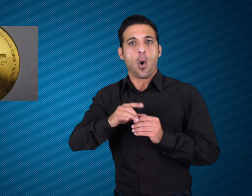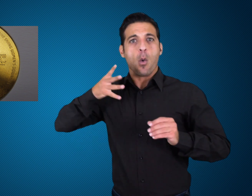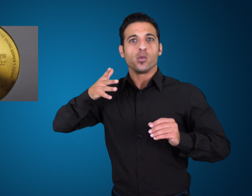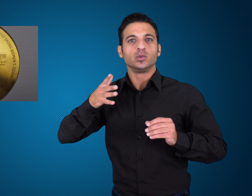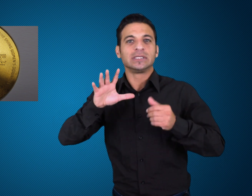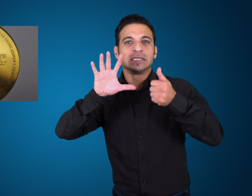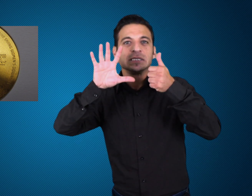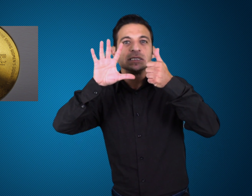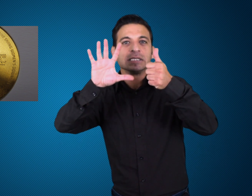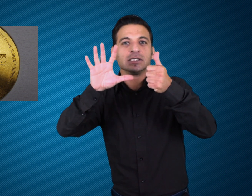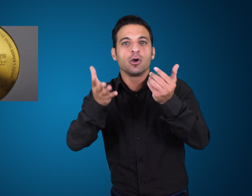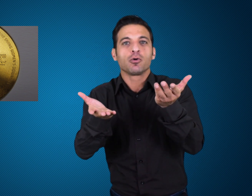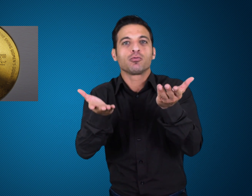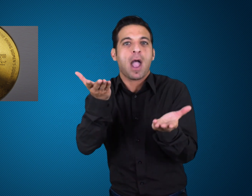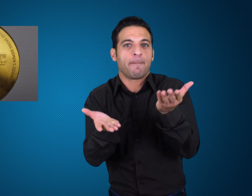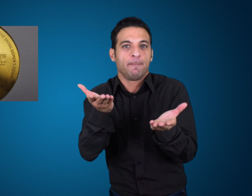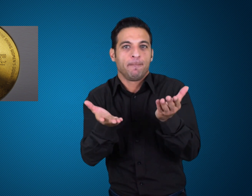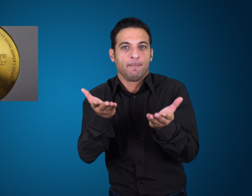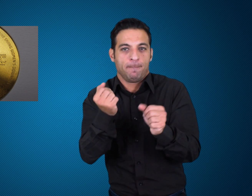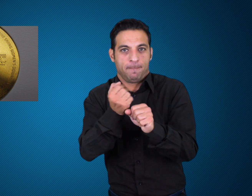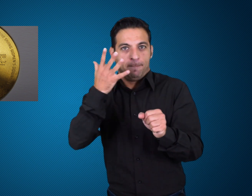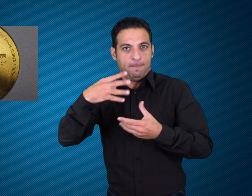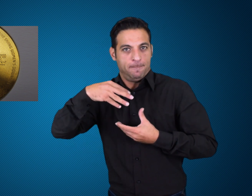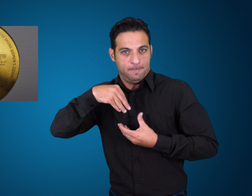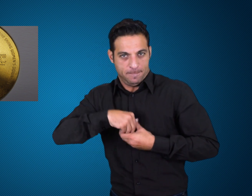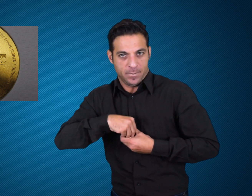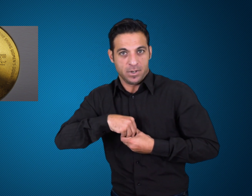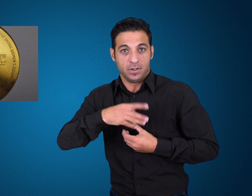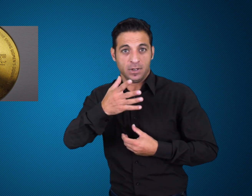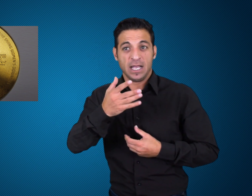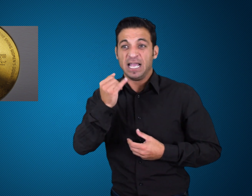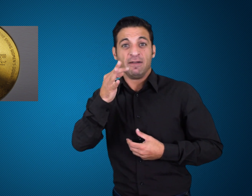gold. So if common Olympic athletes